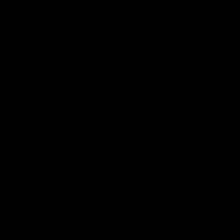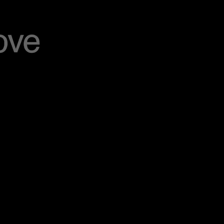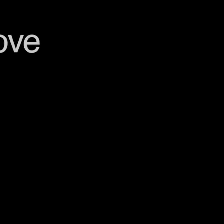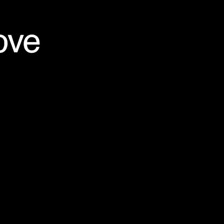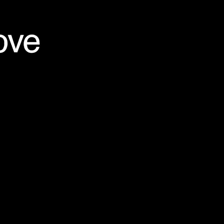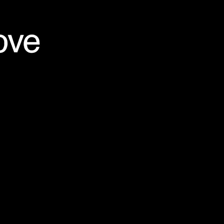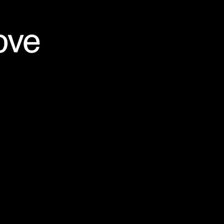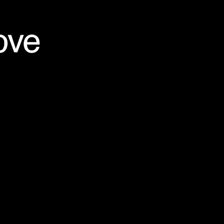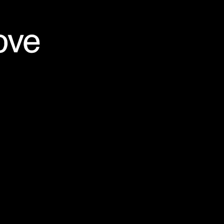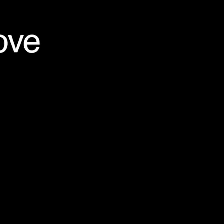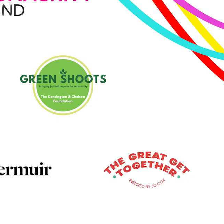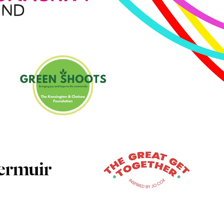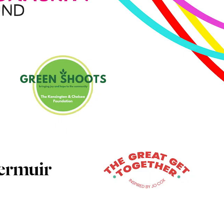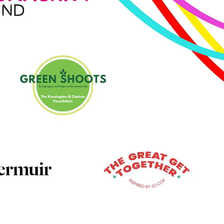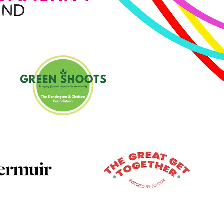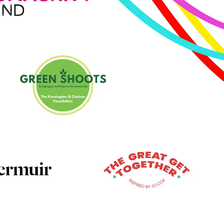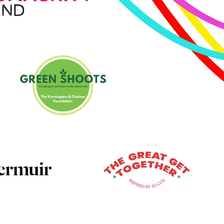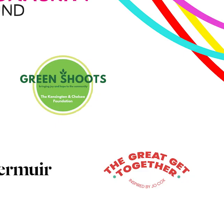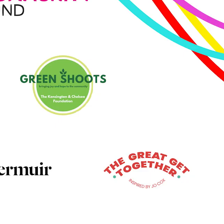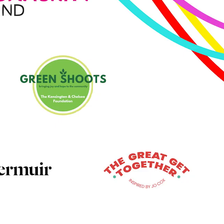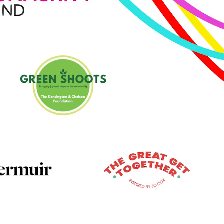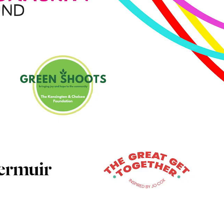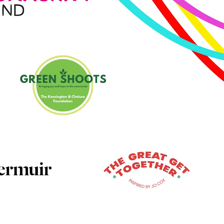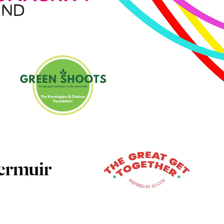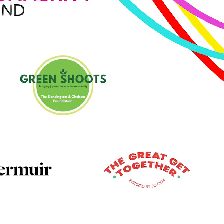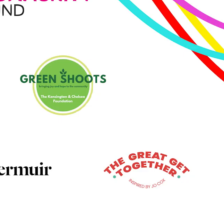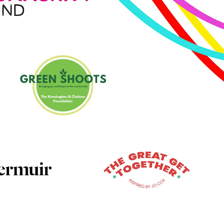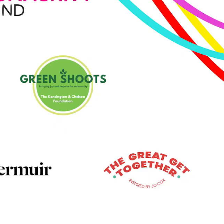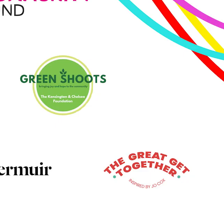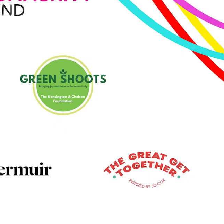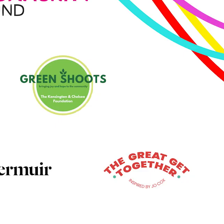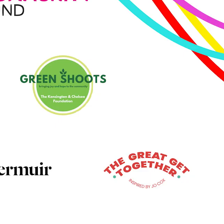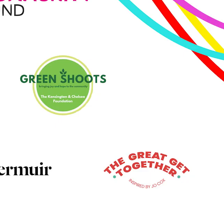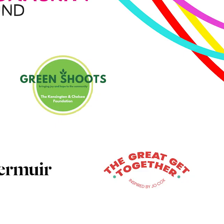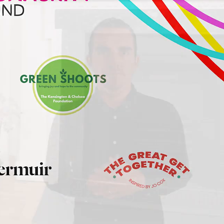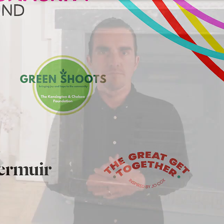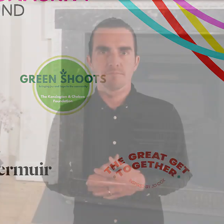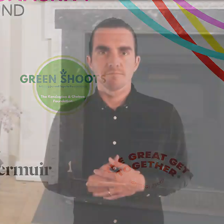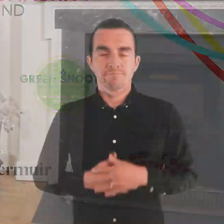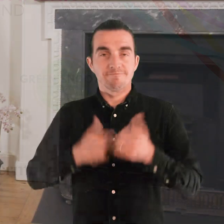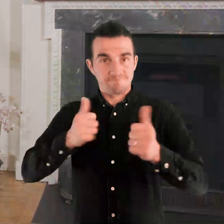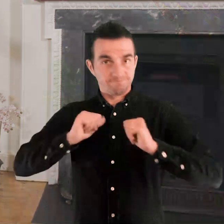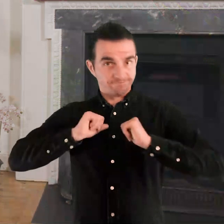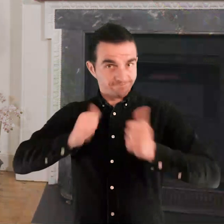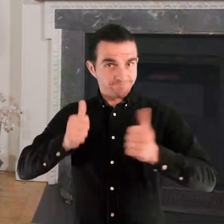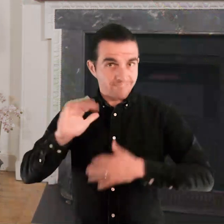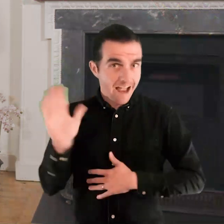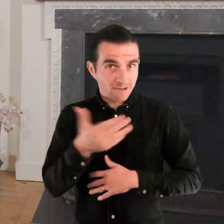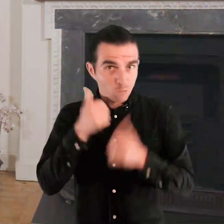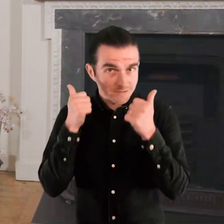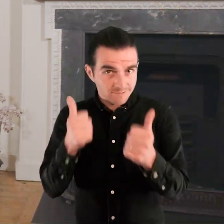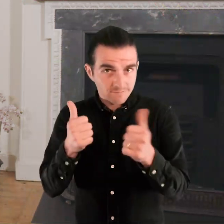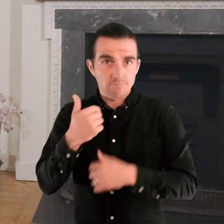Transcriber: Yu-Sheng Lin Reviewer: Michele Gianella Hello, everyone.